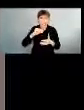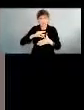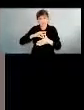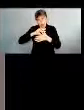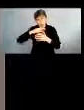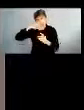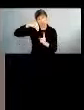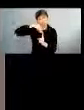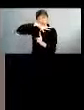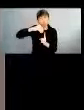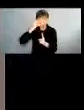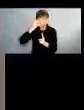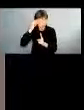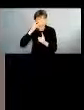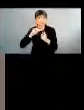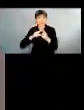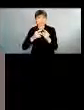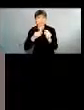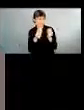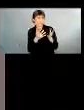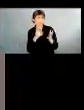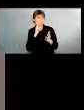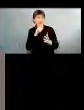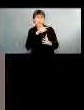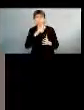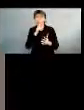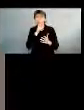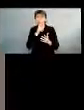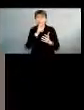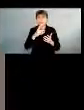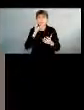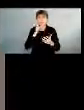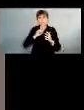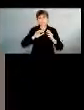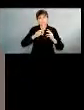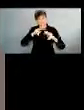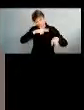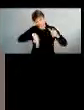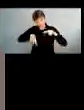connections. It might seem obvious to you but if you can provide rationale and context,